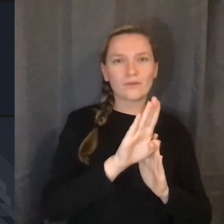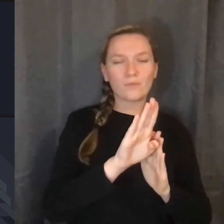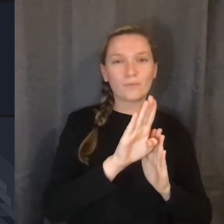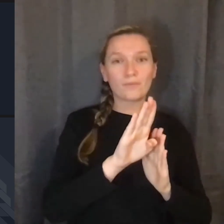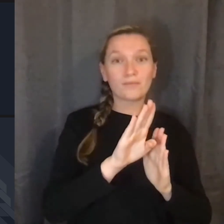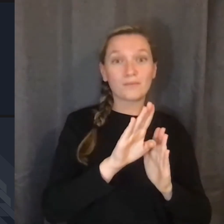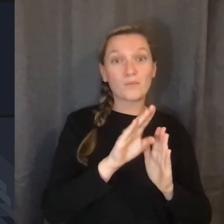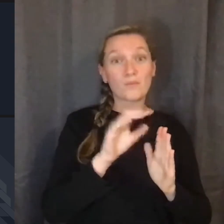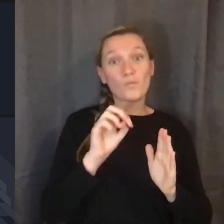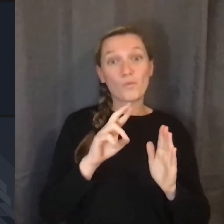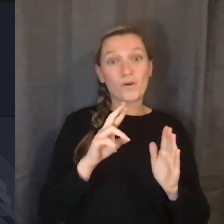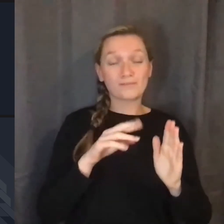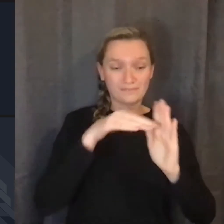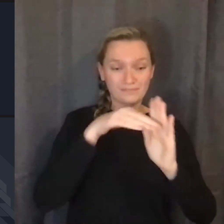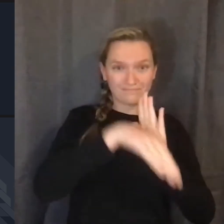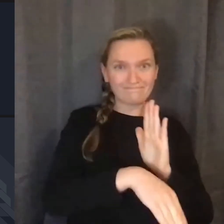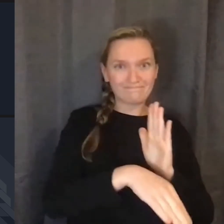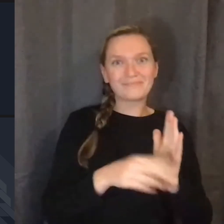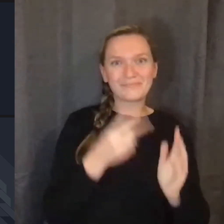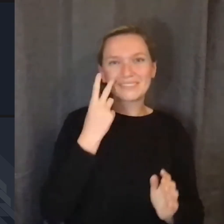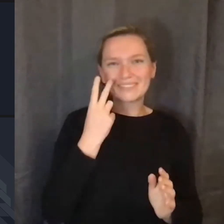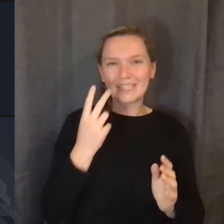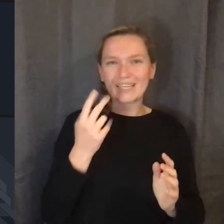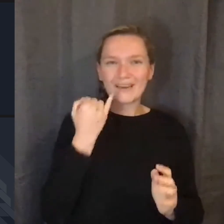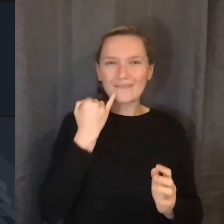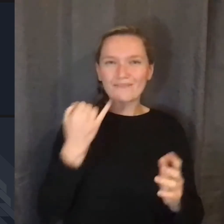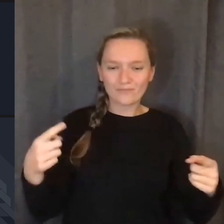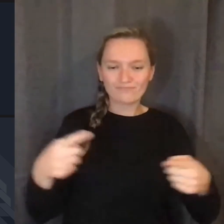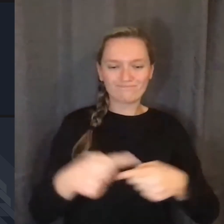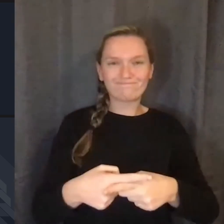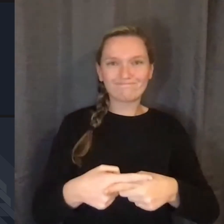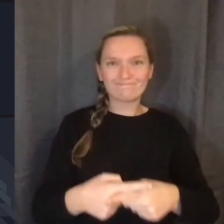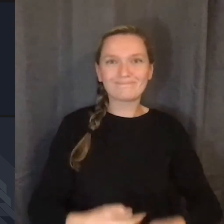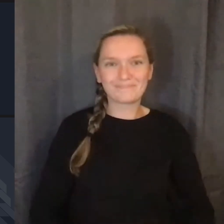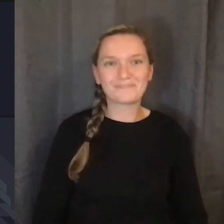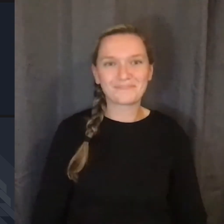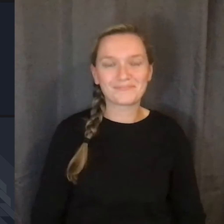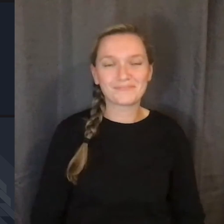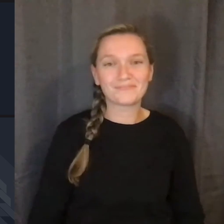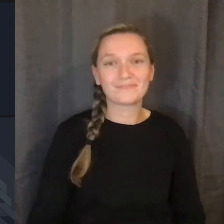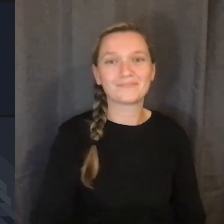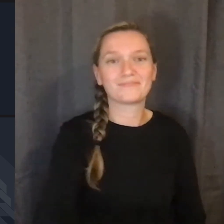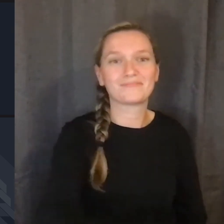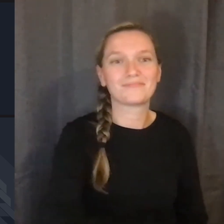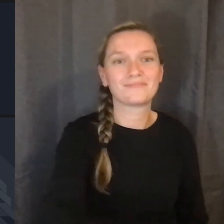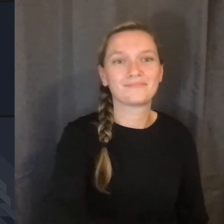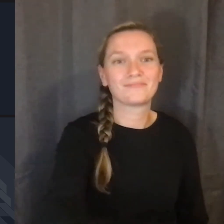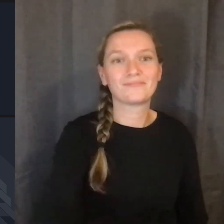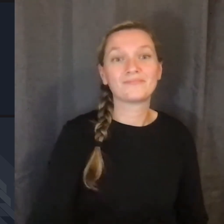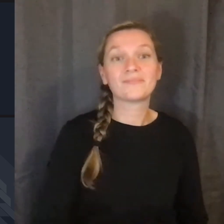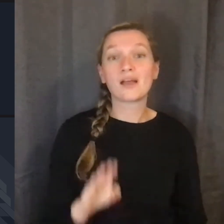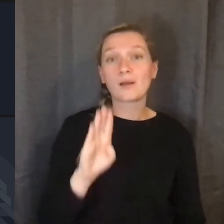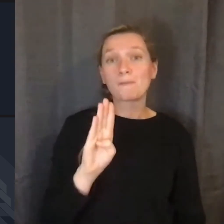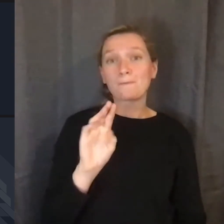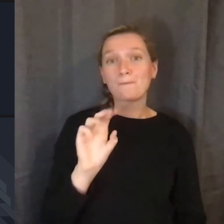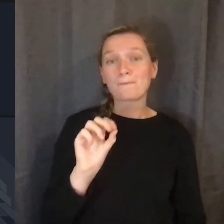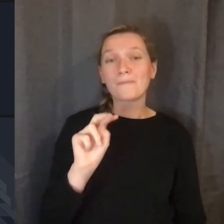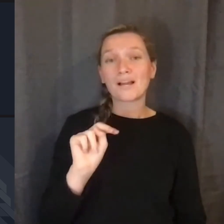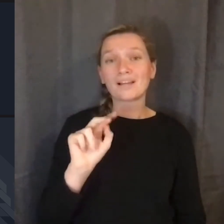have clashing personality types. I'm wondering if this will lead to less self-advocacy skills